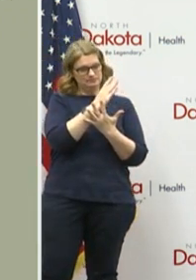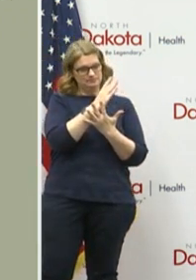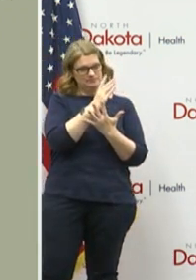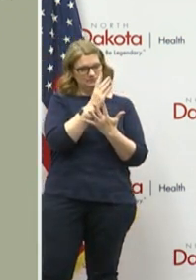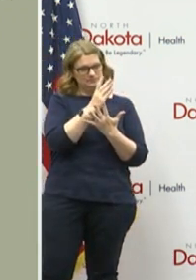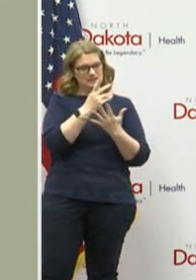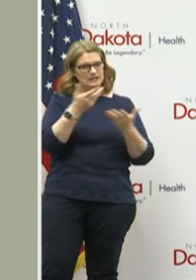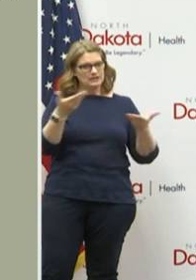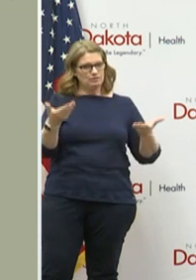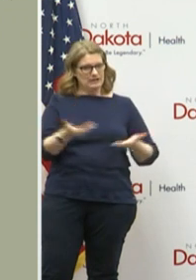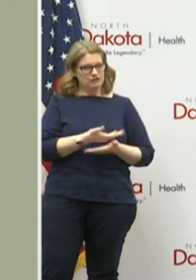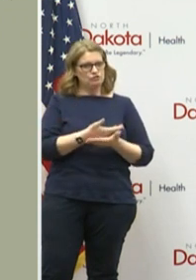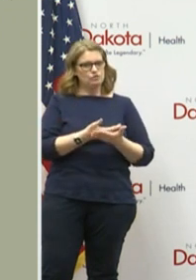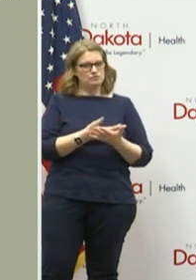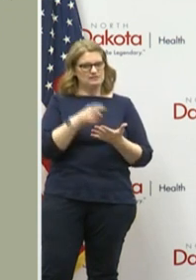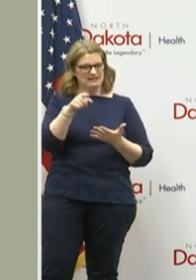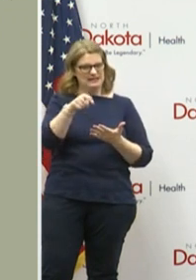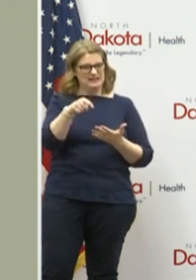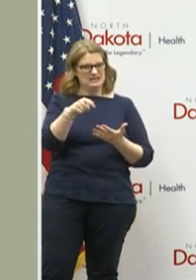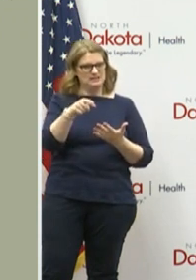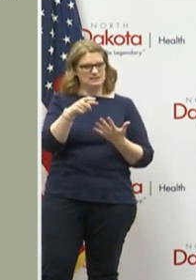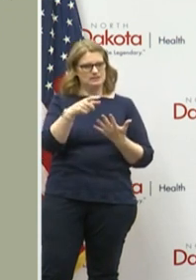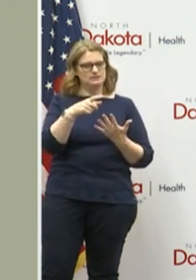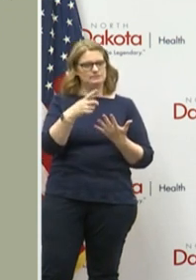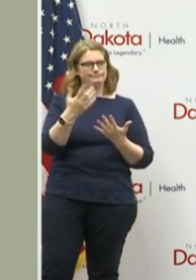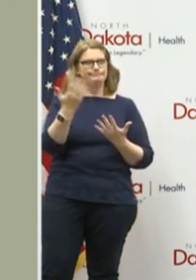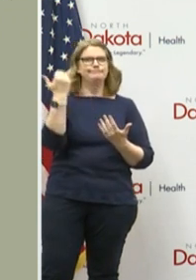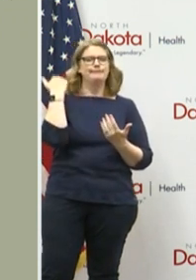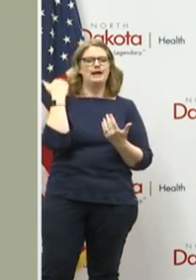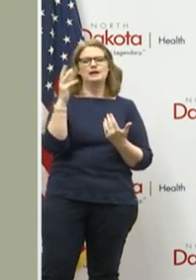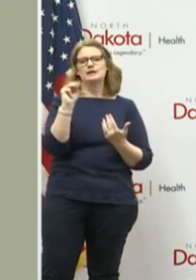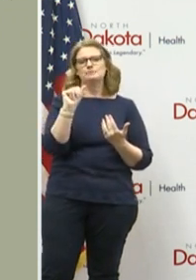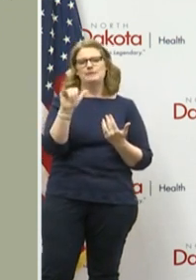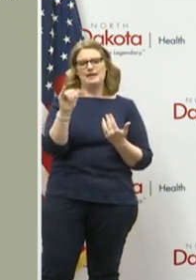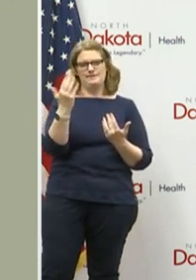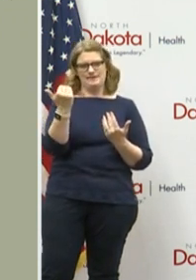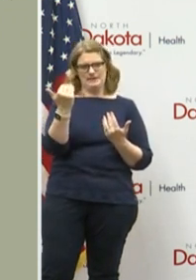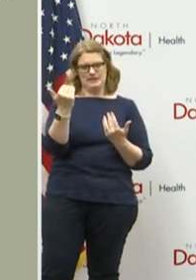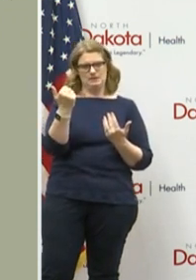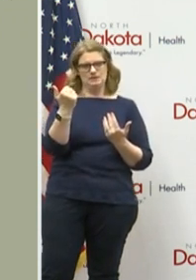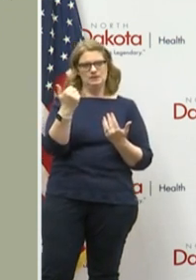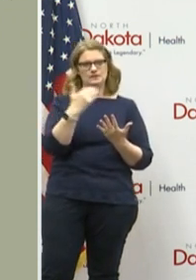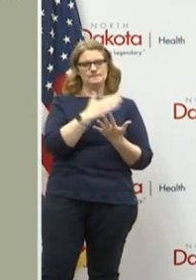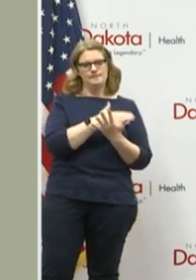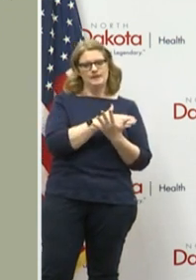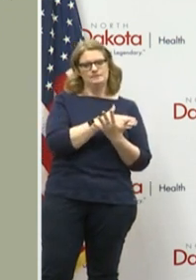WE WERE IN THE HIGH LEVEL IS WHERE WE STARTED OUT INITIALLY.